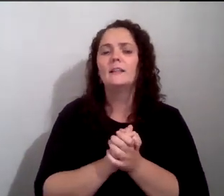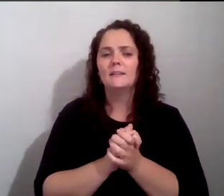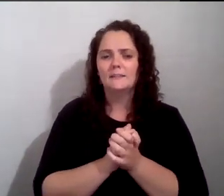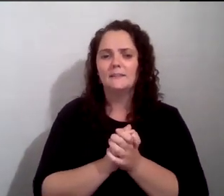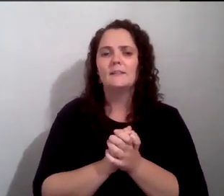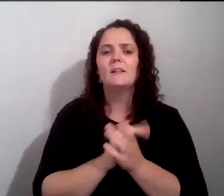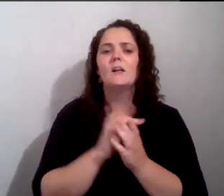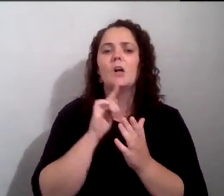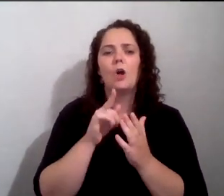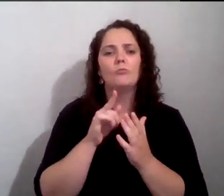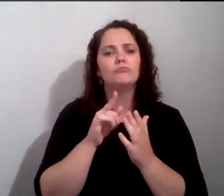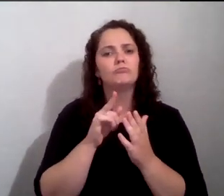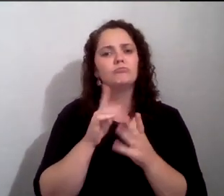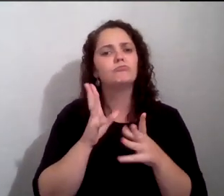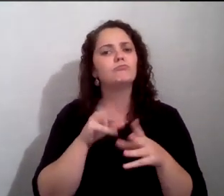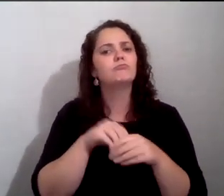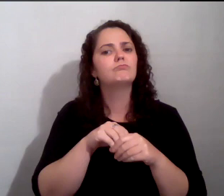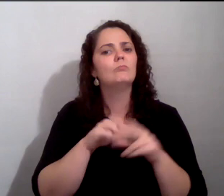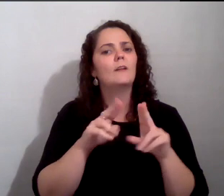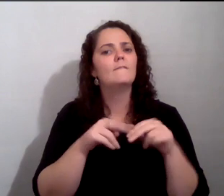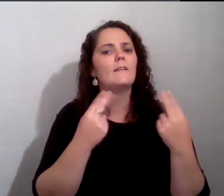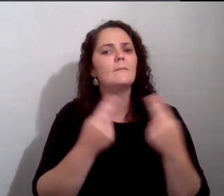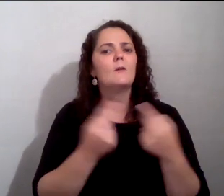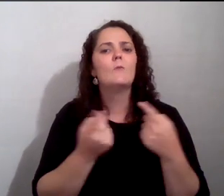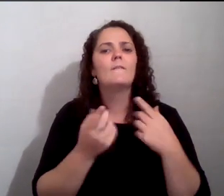been born into a well-off family of graziers